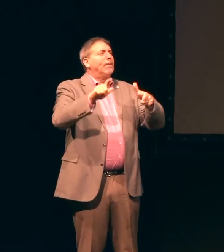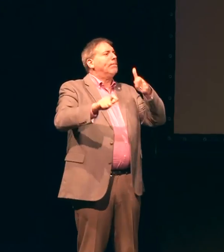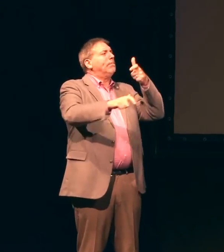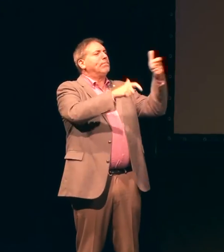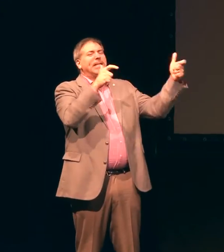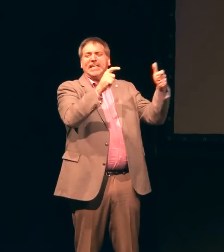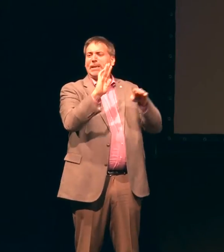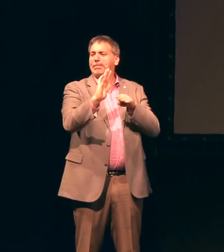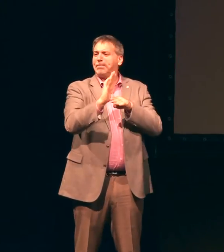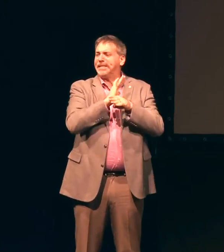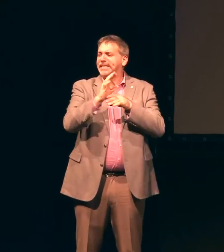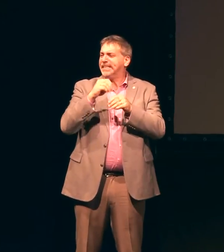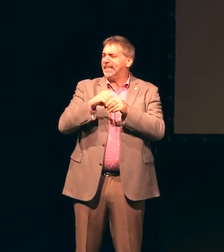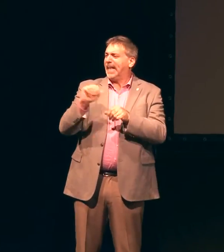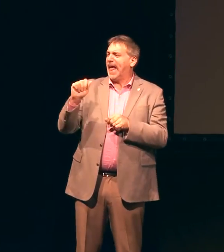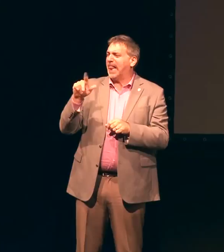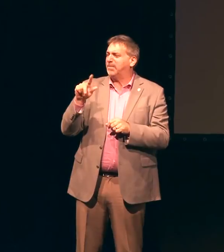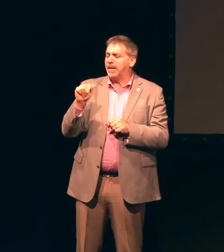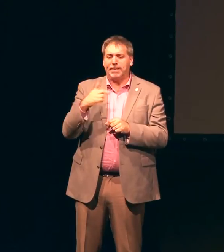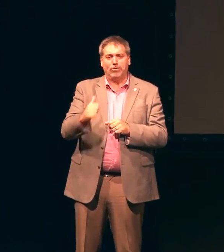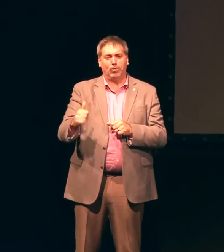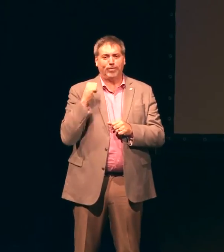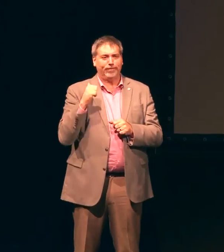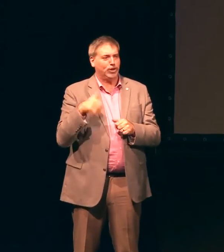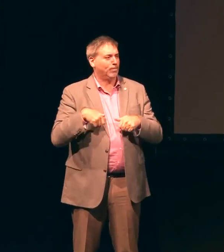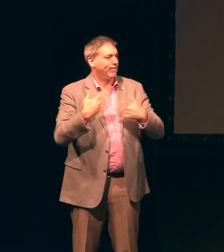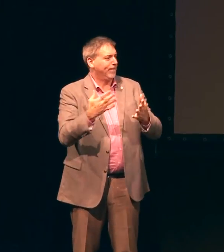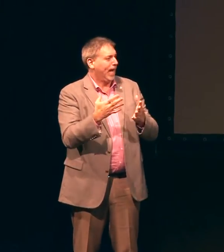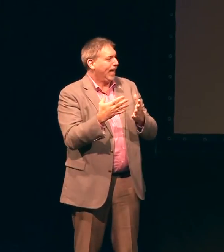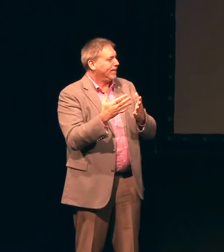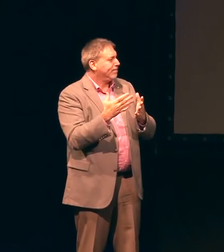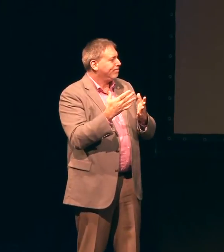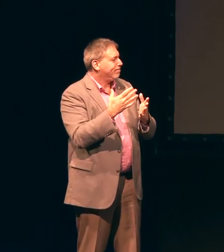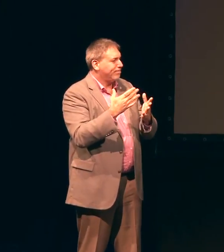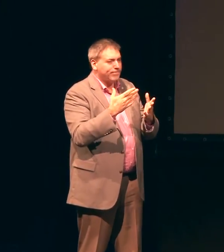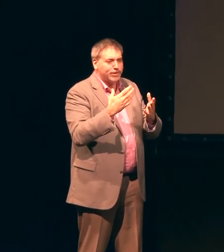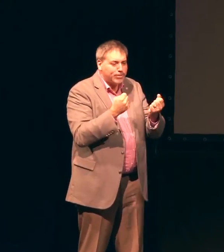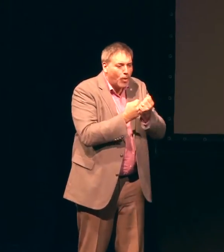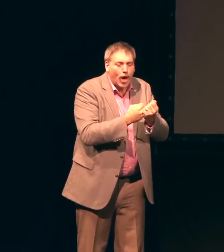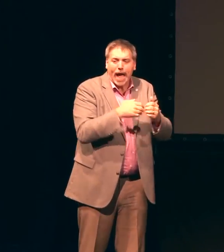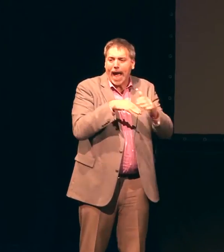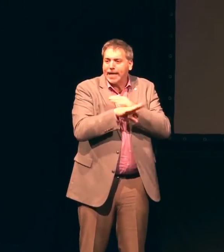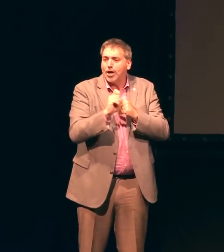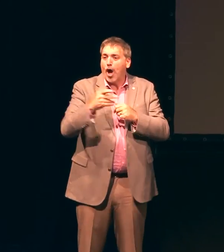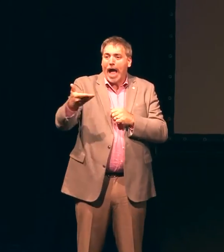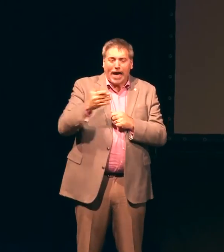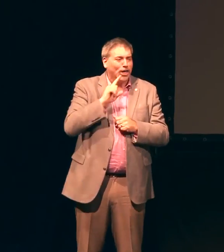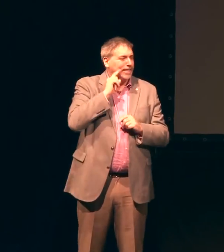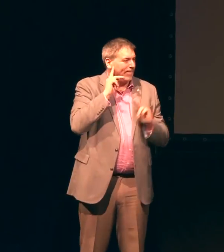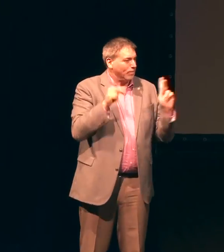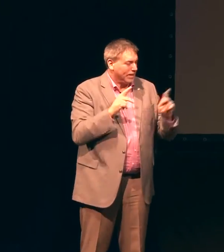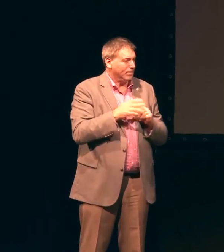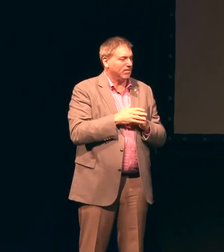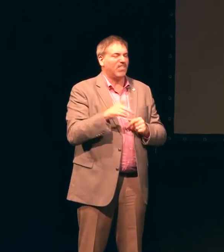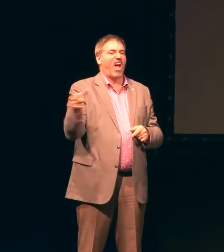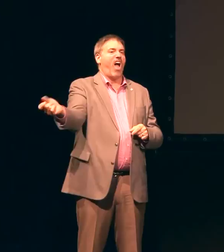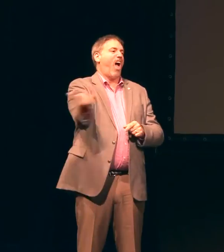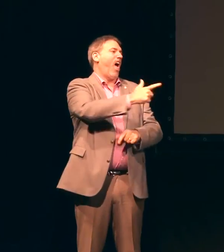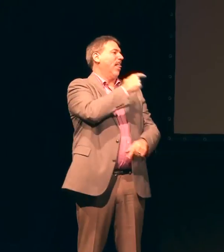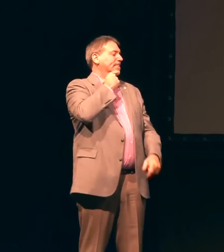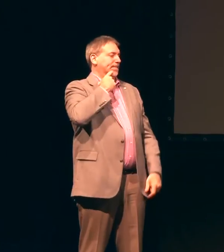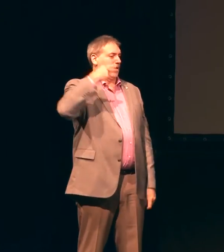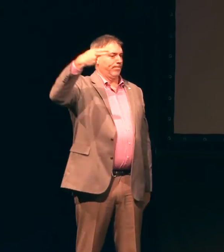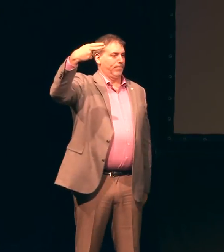name a huge business in Alabama that won't support access or hire Deaf people and they